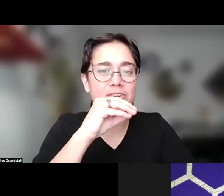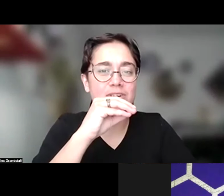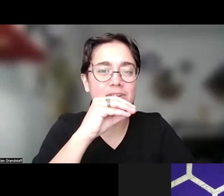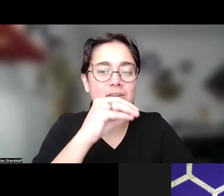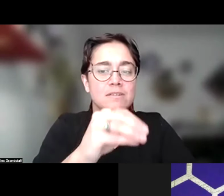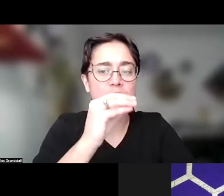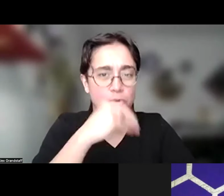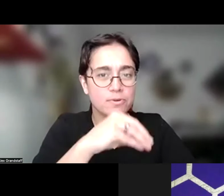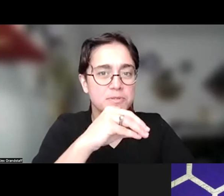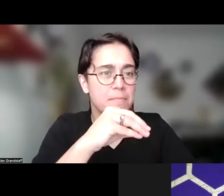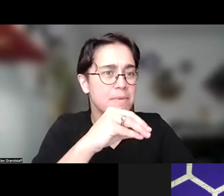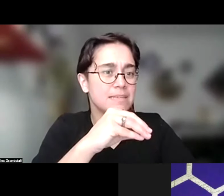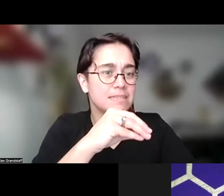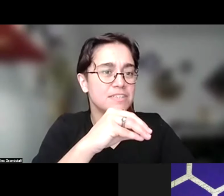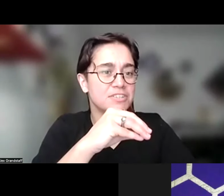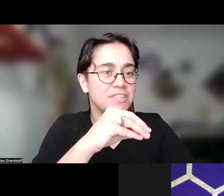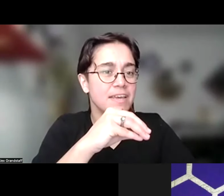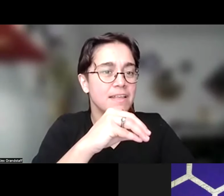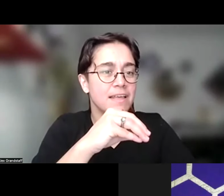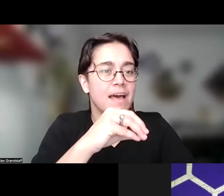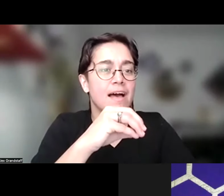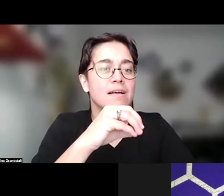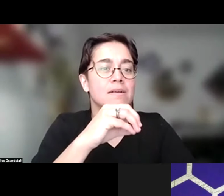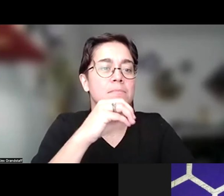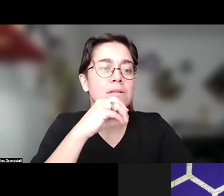I believe you are one of our affiliates. Thank you for coming today.